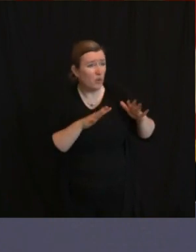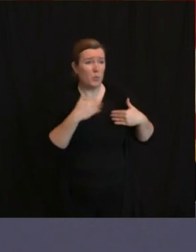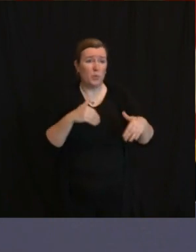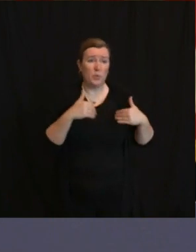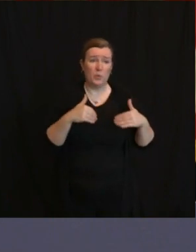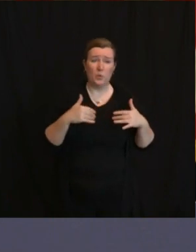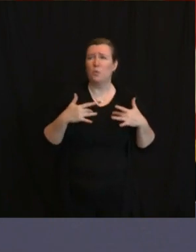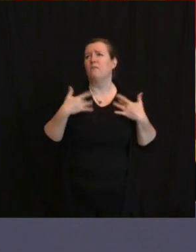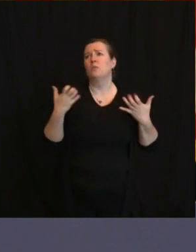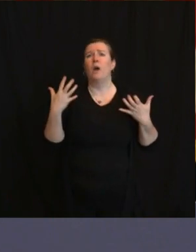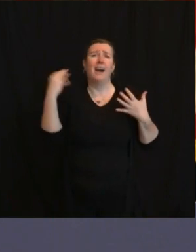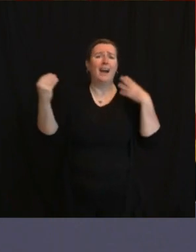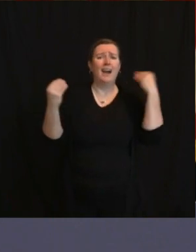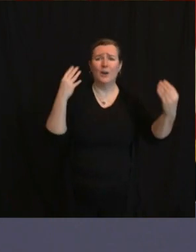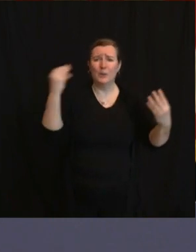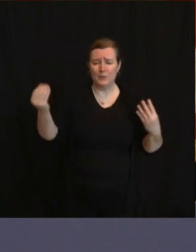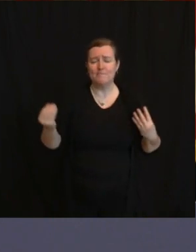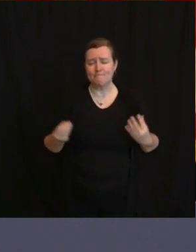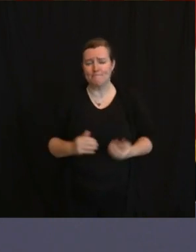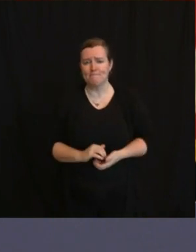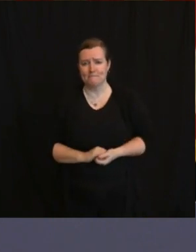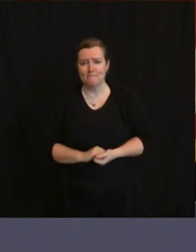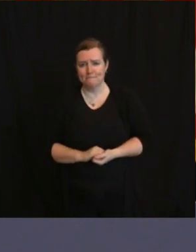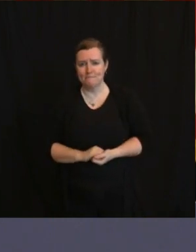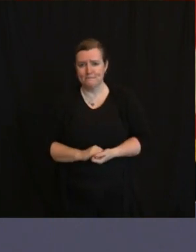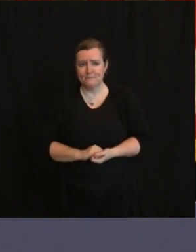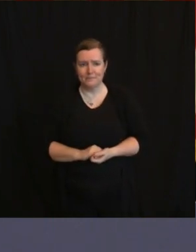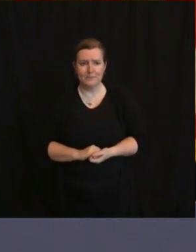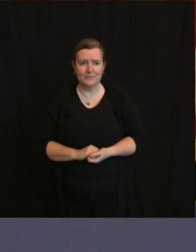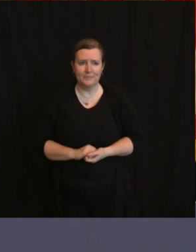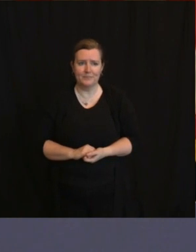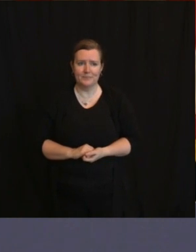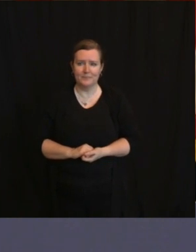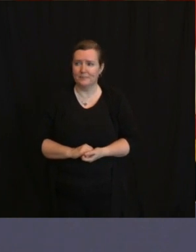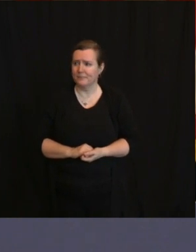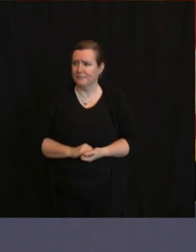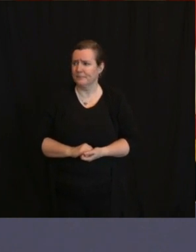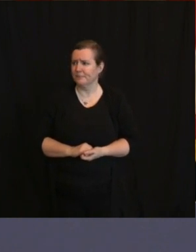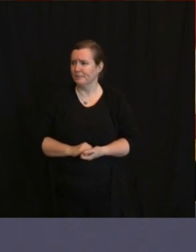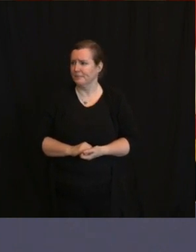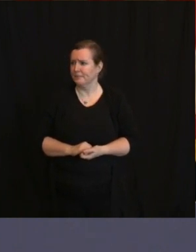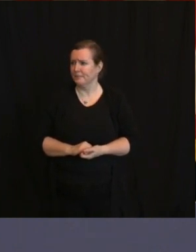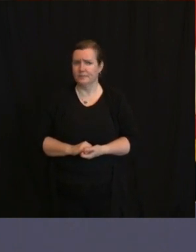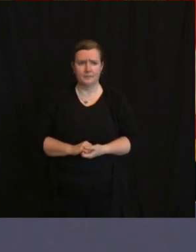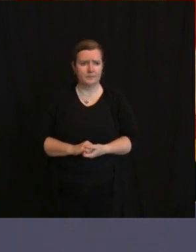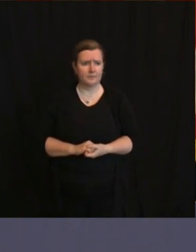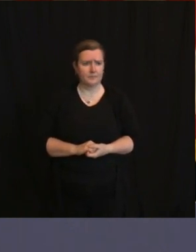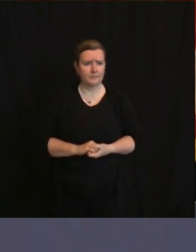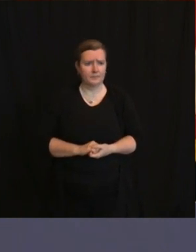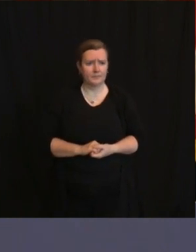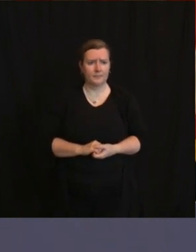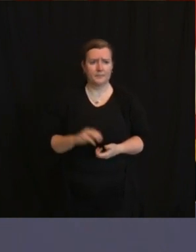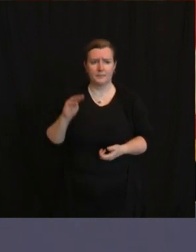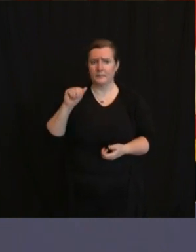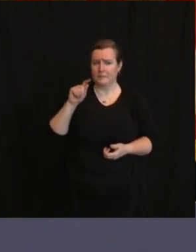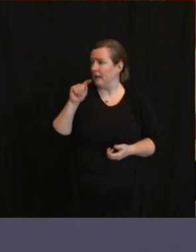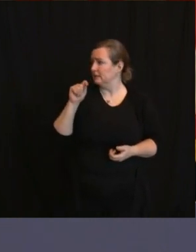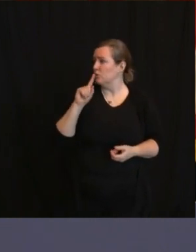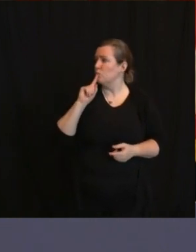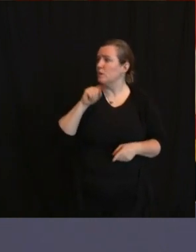LOT ABOUT AND LOOK AT AS WE MAKE PROGRESS, PLEASE GOD WE MAKE MORE PROGRESS, THE WEATHER